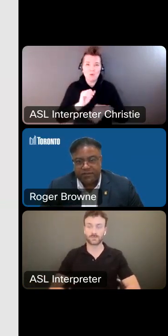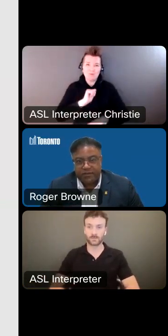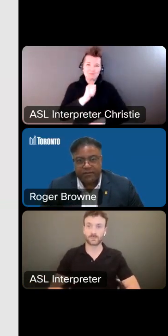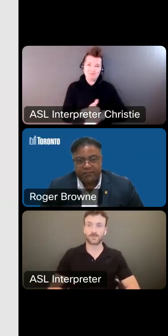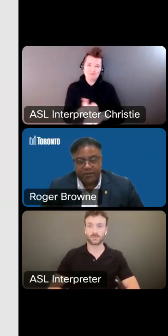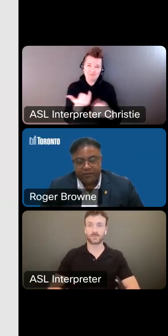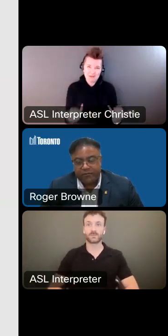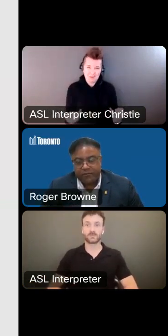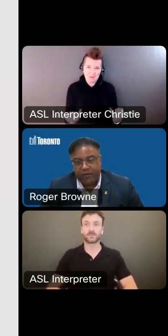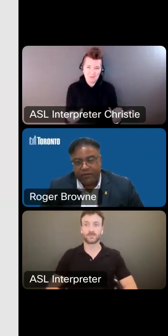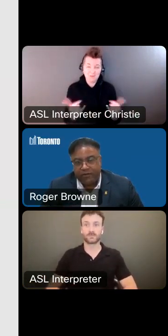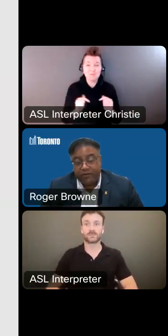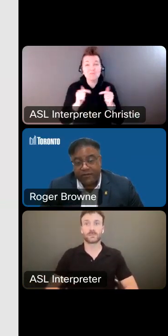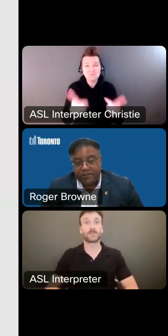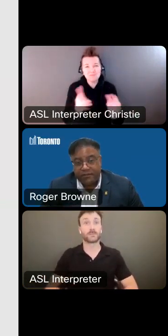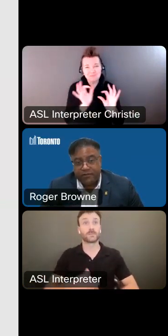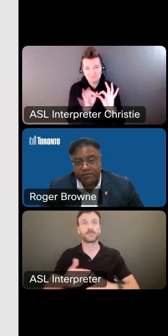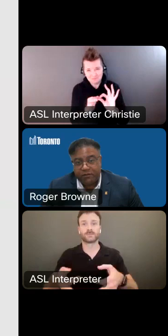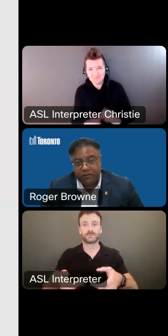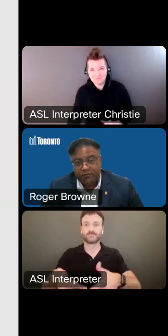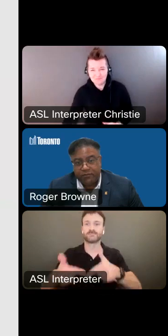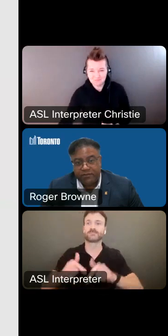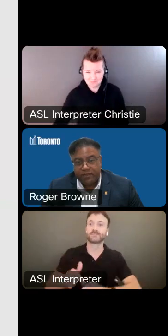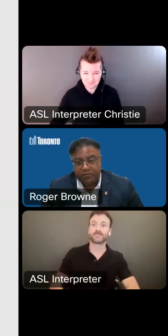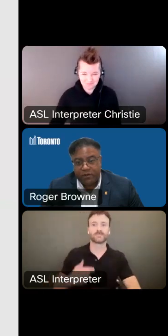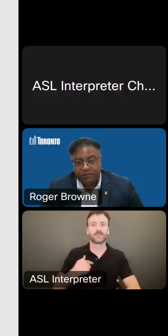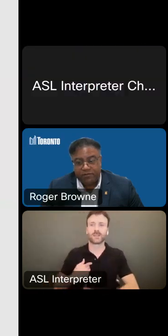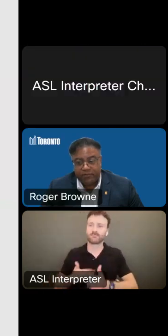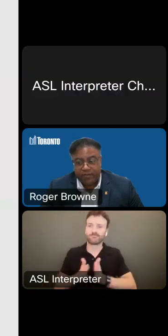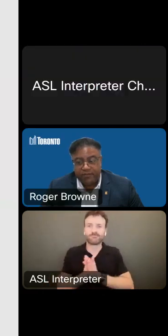And very eager and excited to share with all of you tonight the progress we've made to